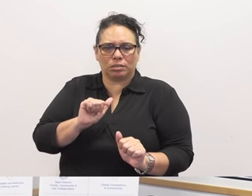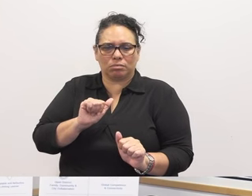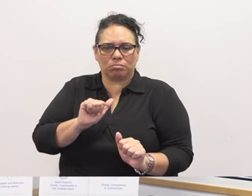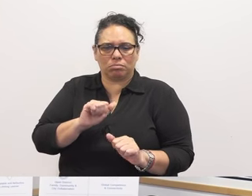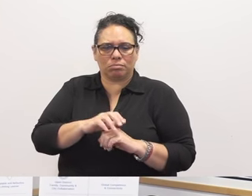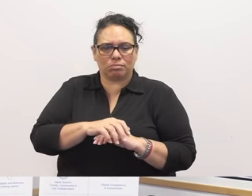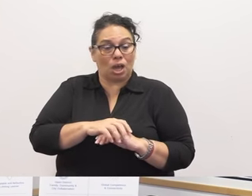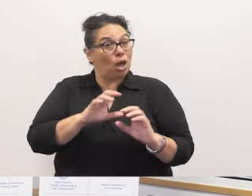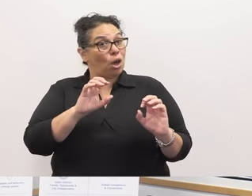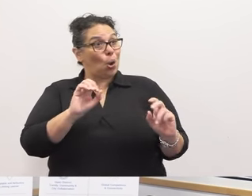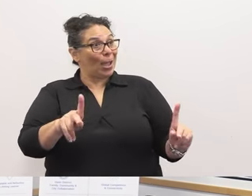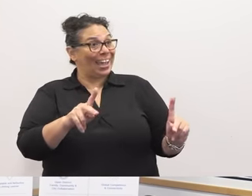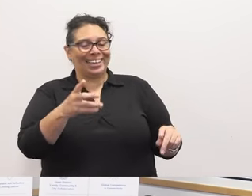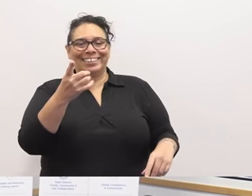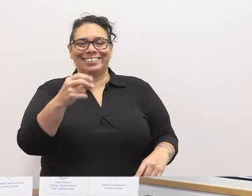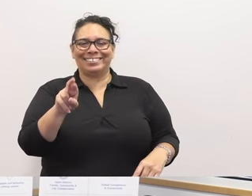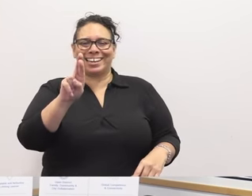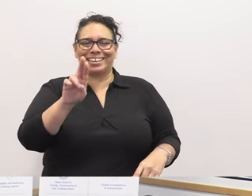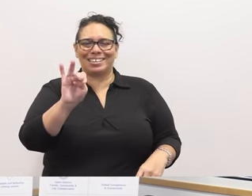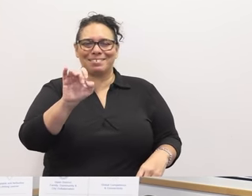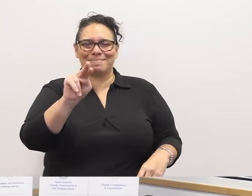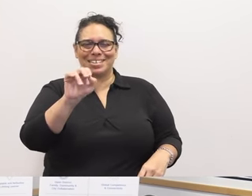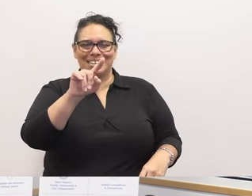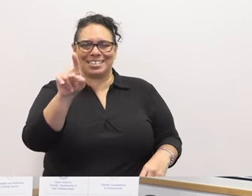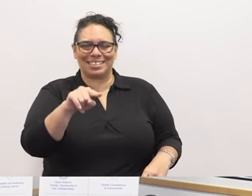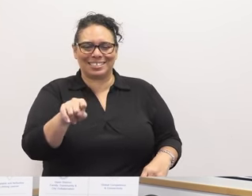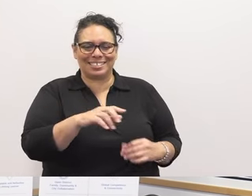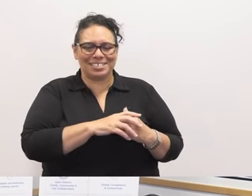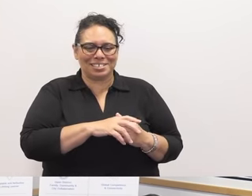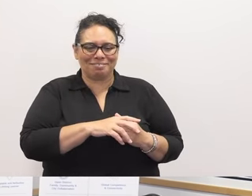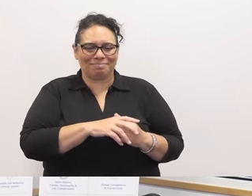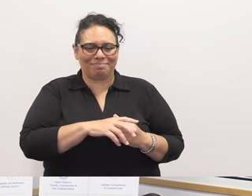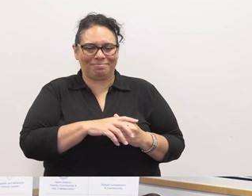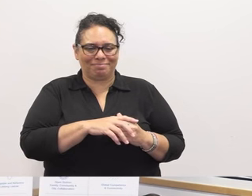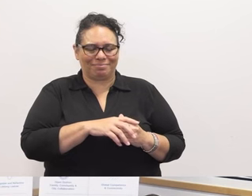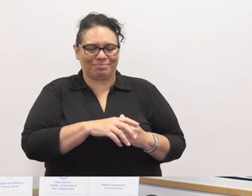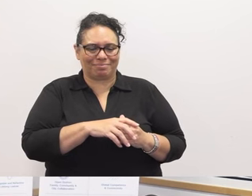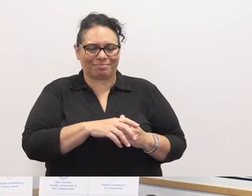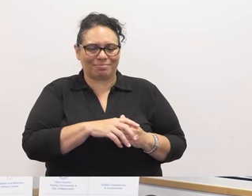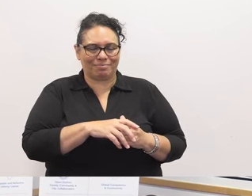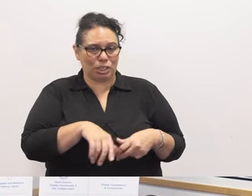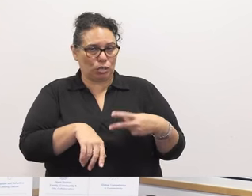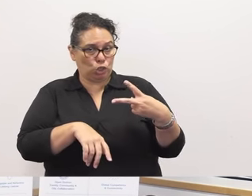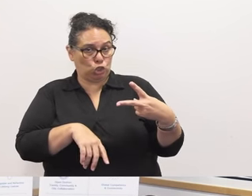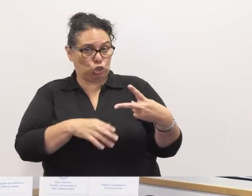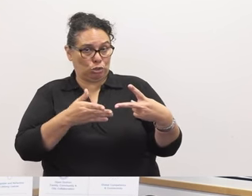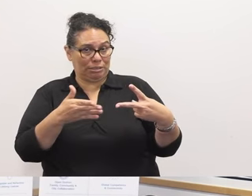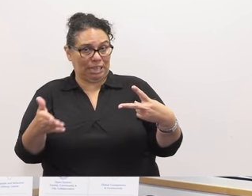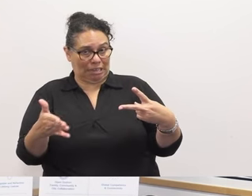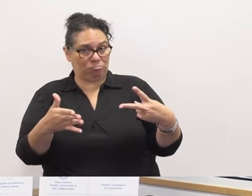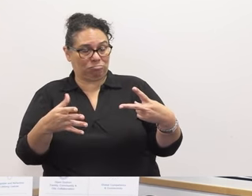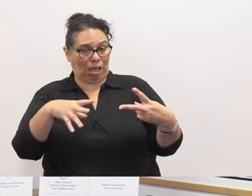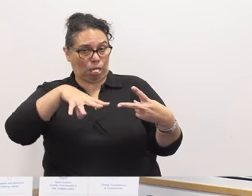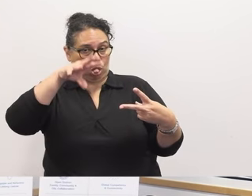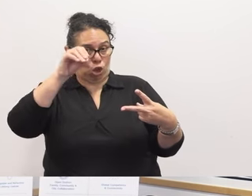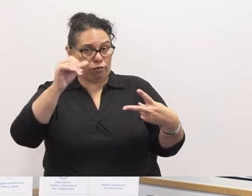Okay. Oh, Dr. Benitez. Yeah, so just sort of two things that I took away from all the presentations today.